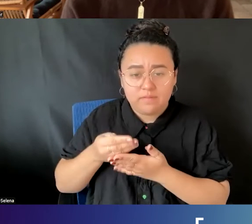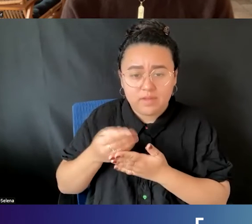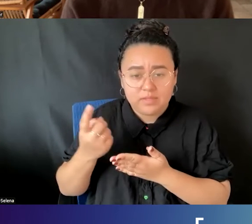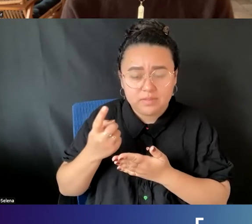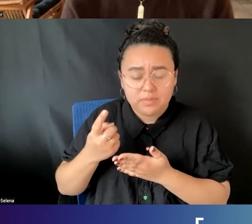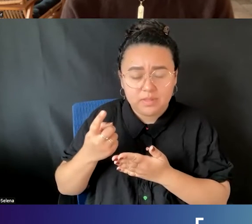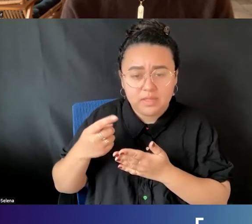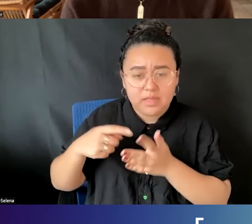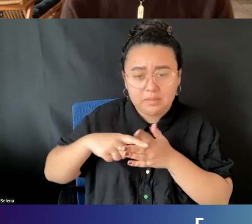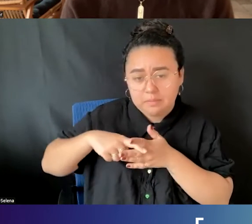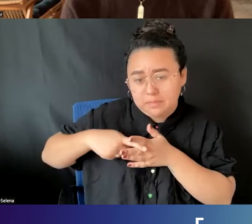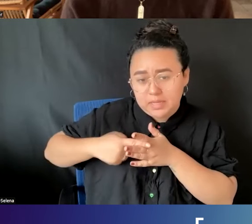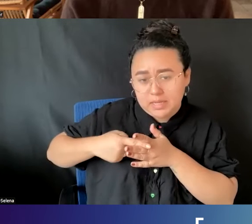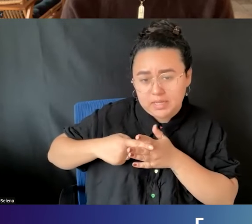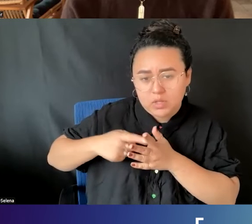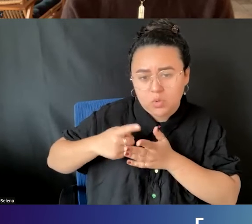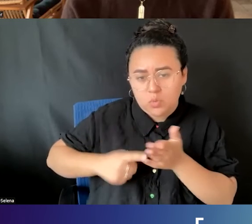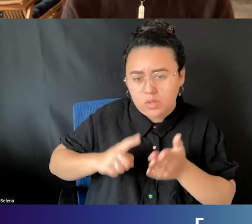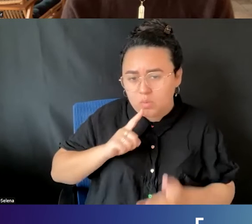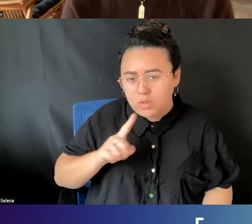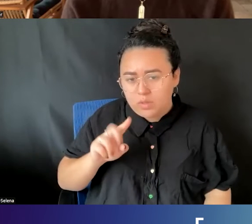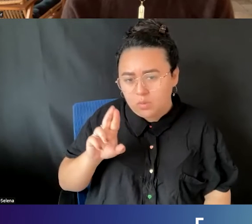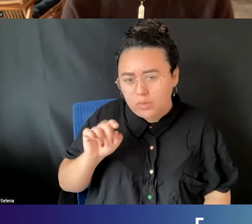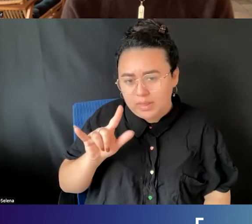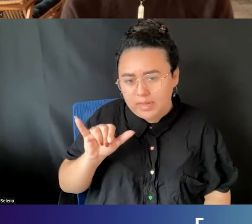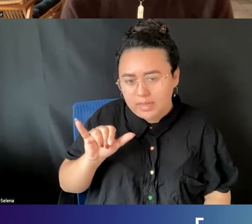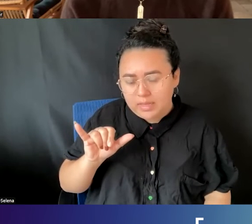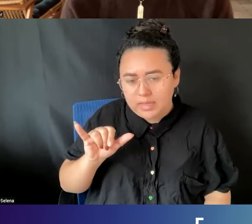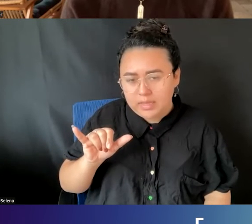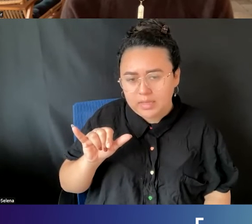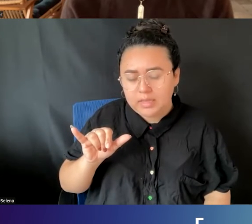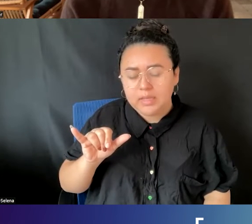what is the reality of or what are the odds and chances of an acquisition?